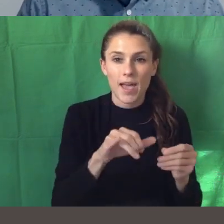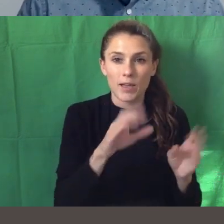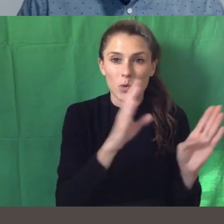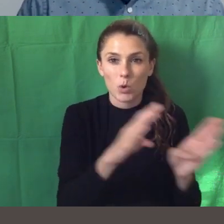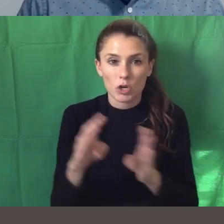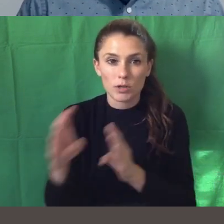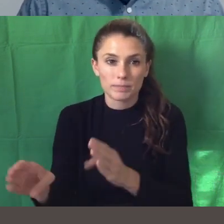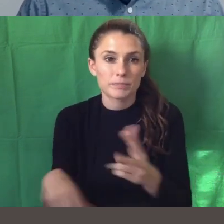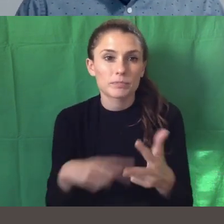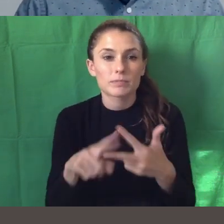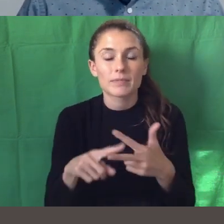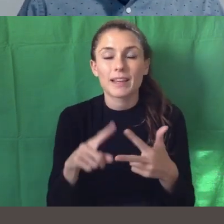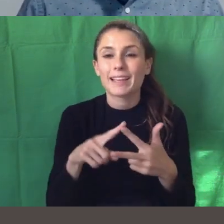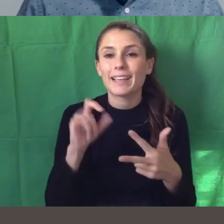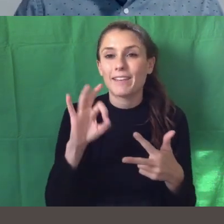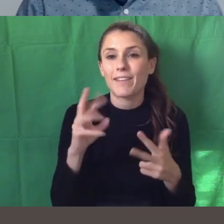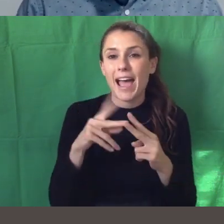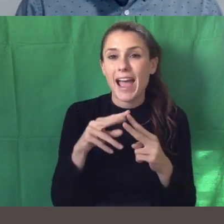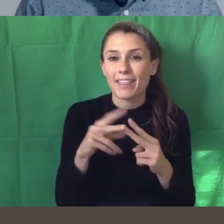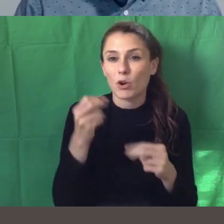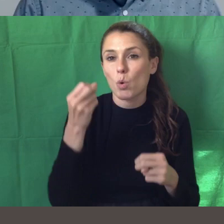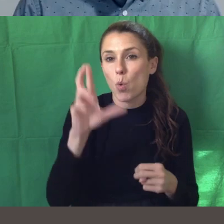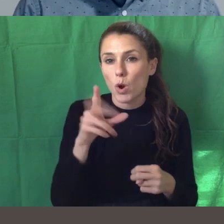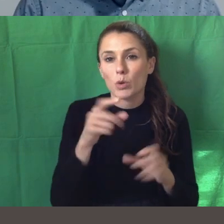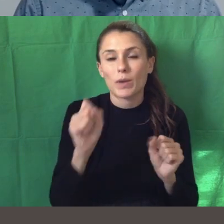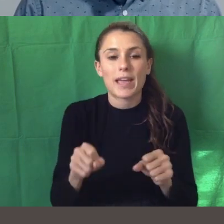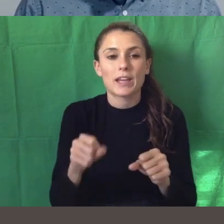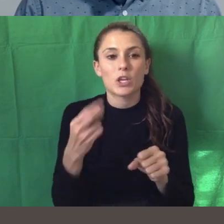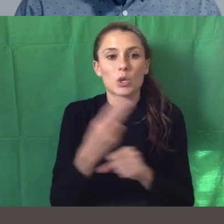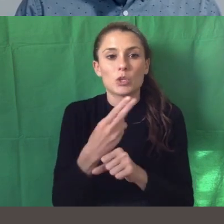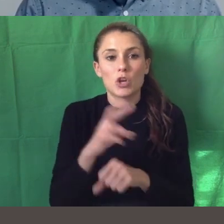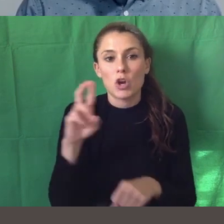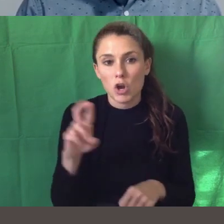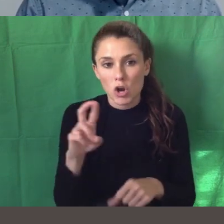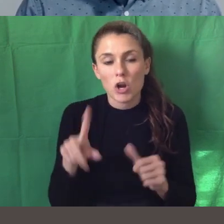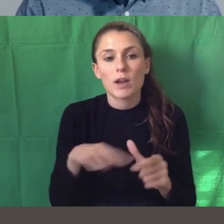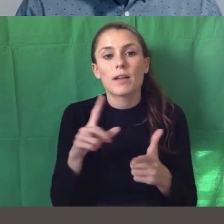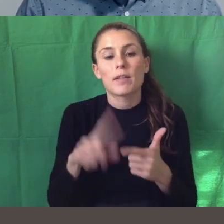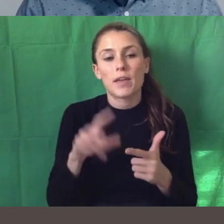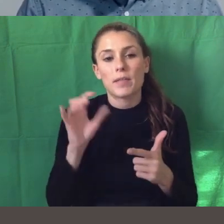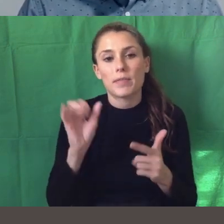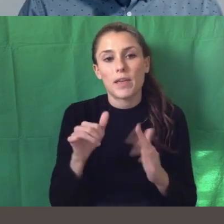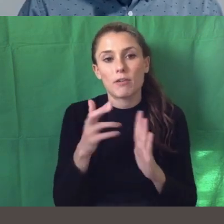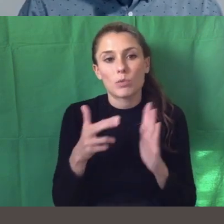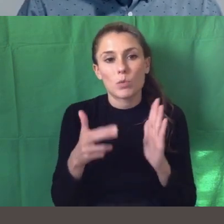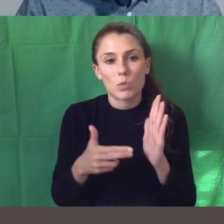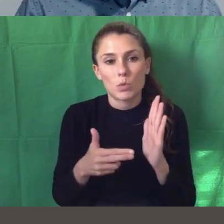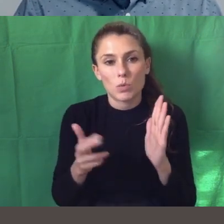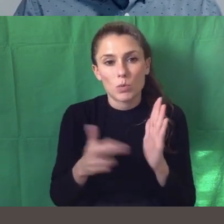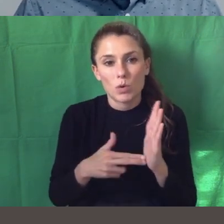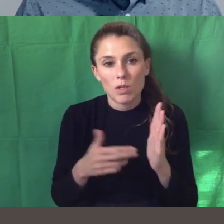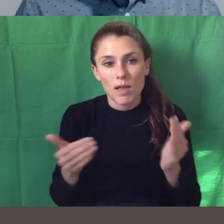If you want to match either or, you can use the bar, and then the rule matches either the first one,